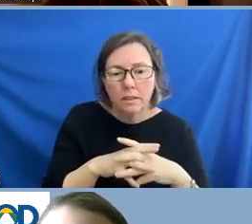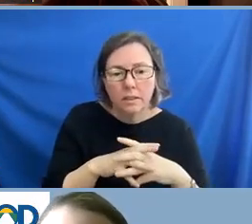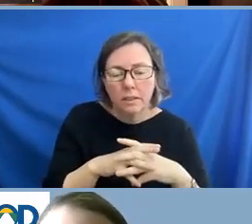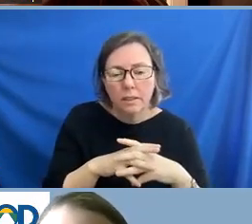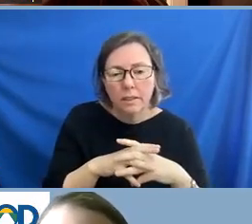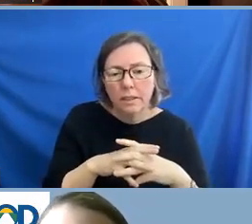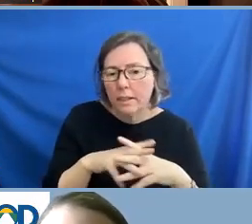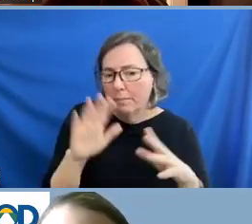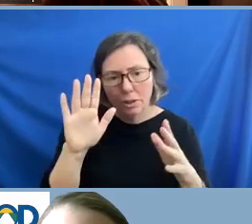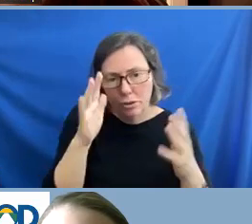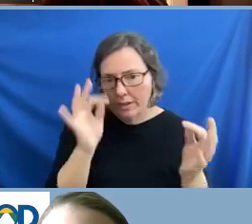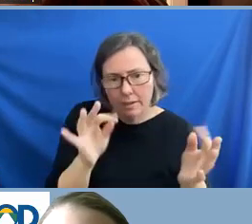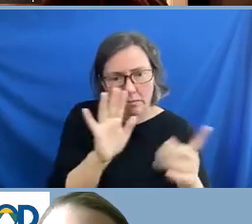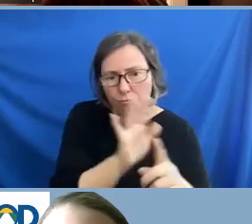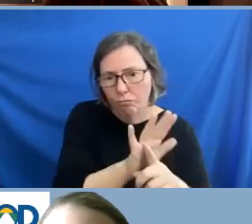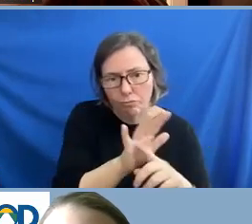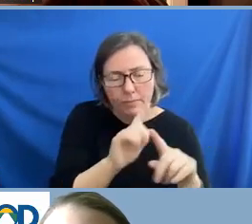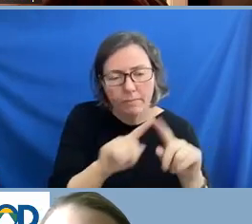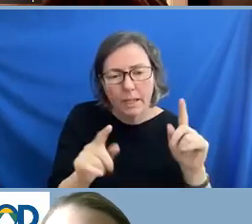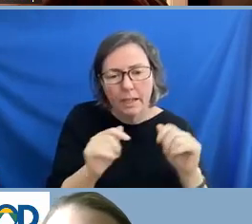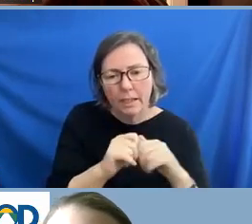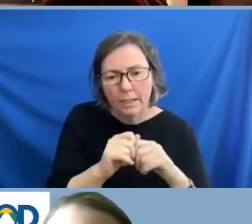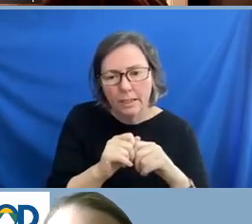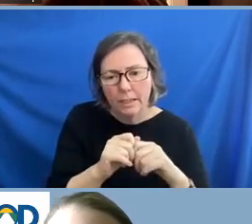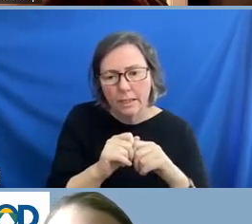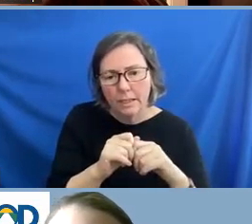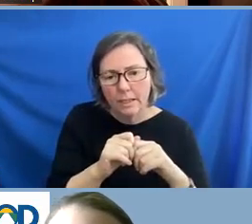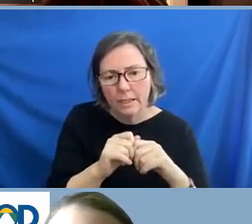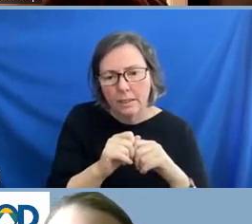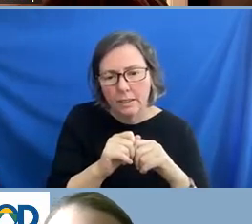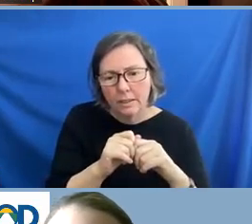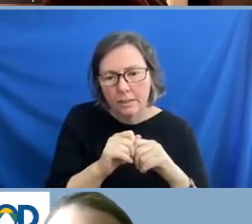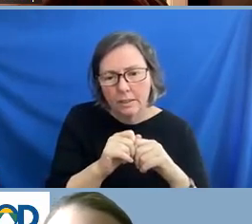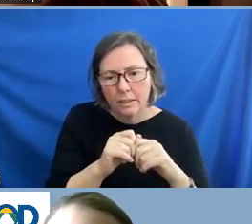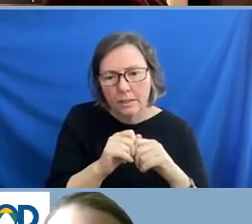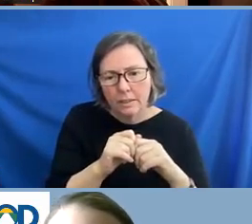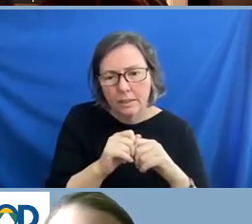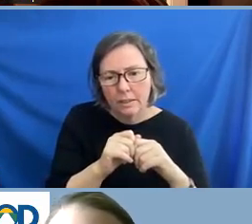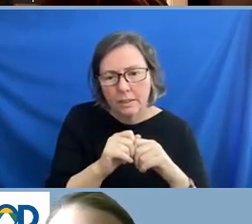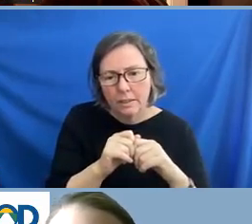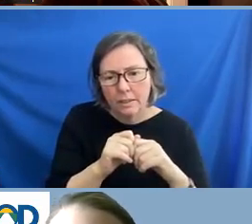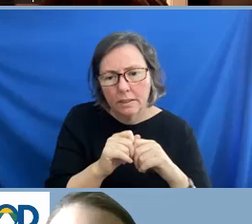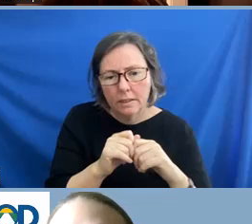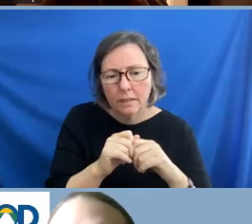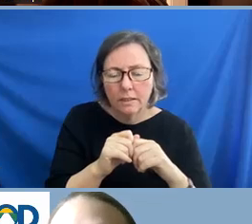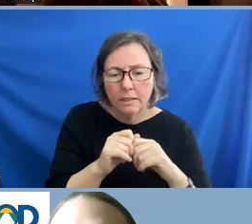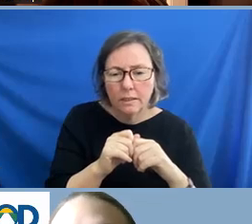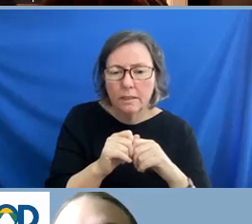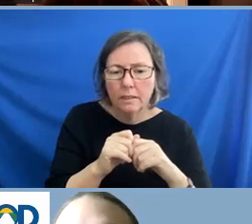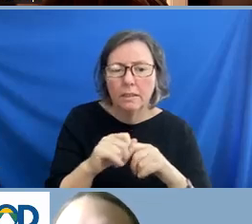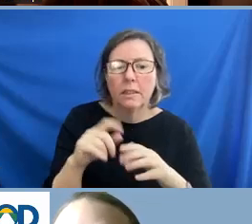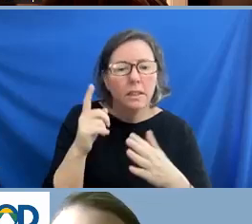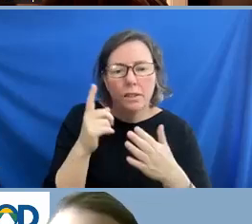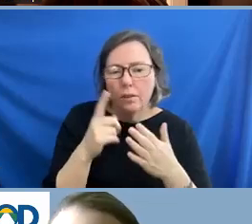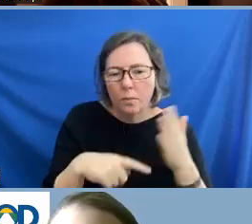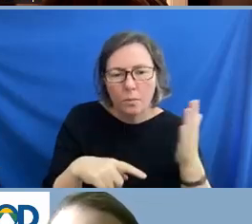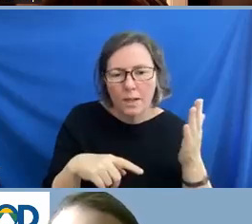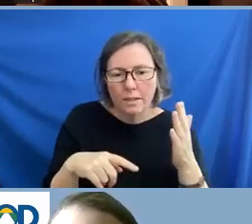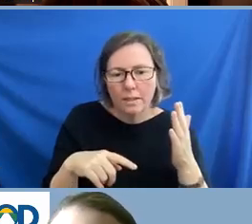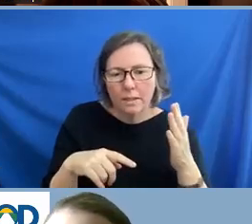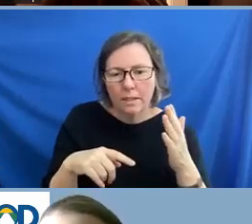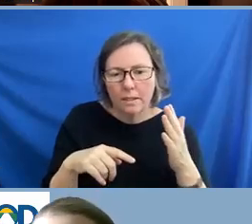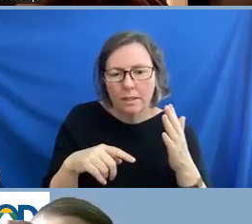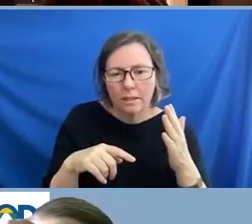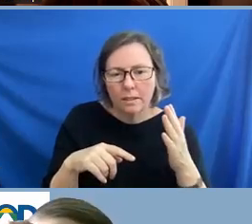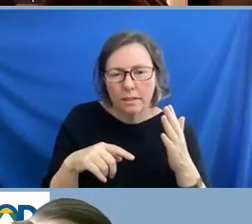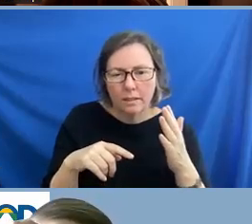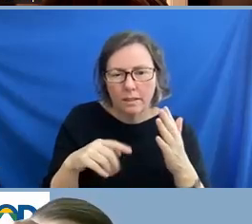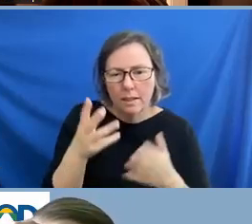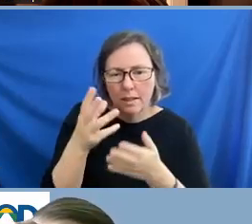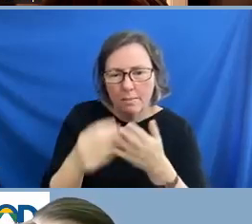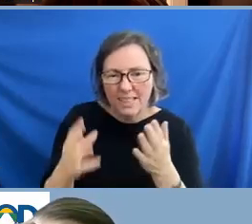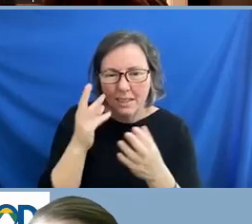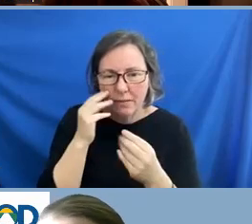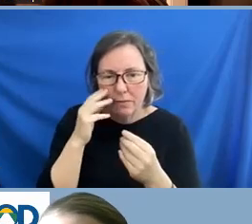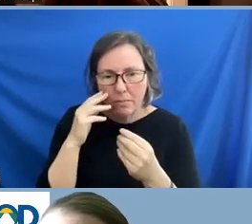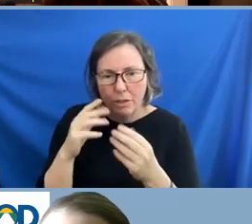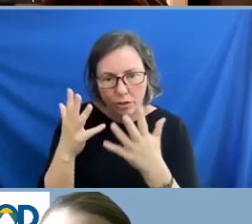and you know, are you -- what are the blanks that you're looking to fill in with the doctor's note?